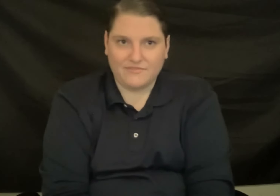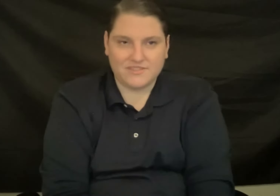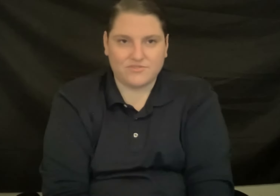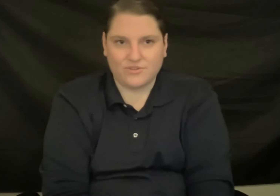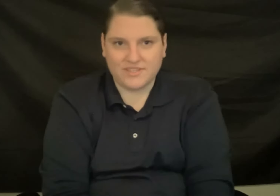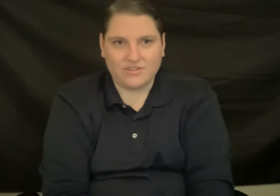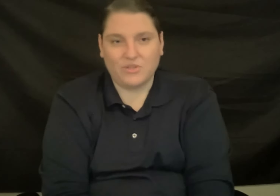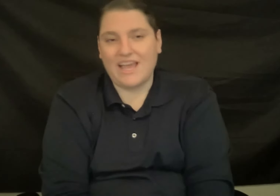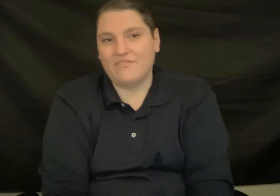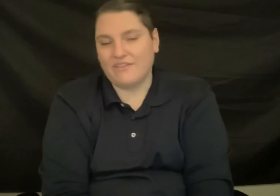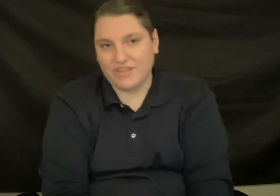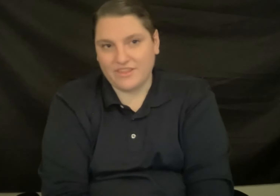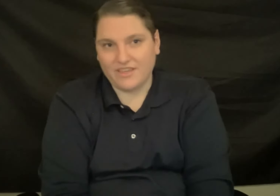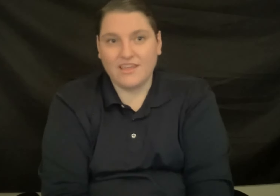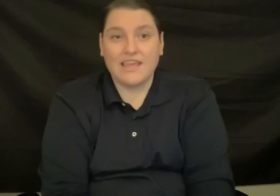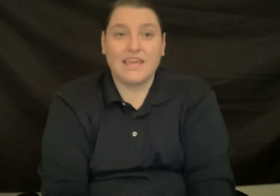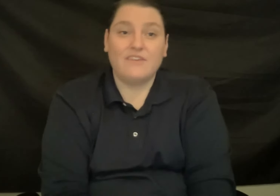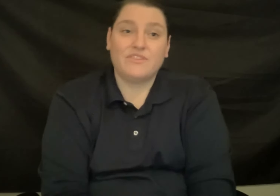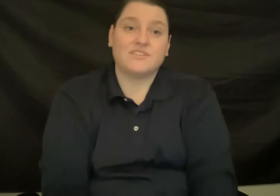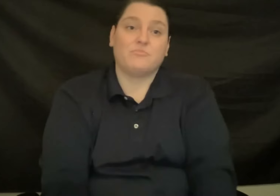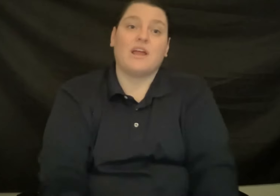If you have a comprehensive center that has a CT scanner, they have treatment options, and it's close by, that would be the recommendation.